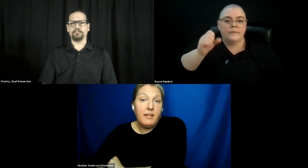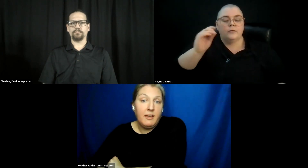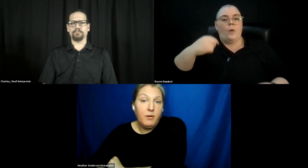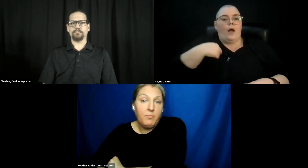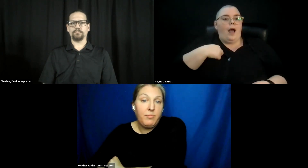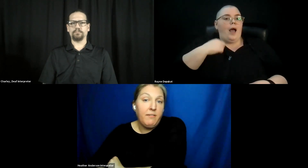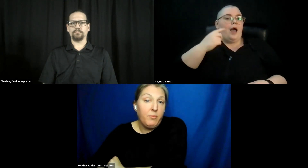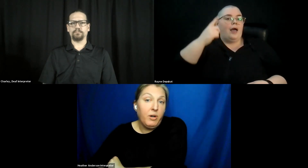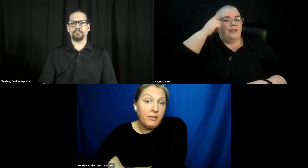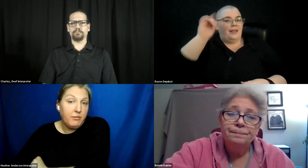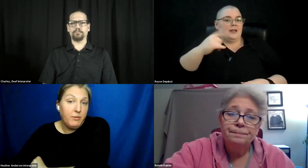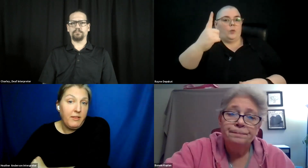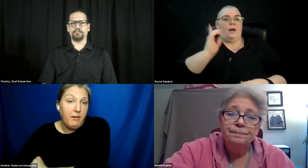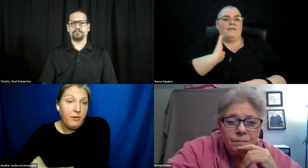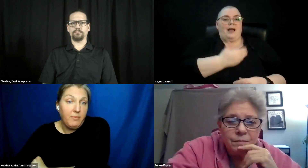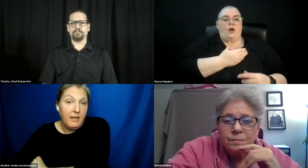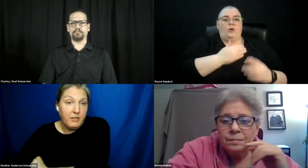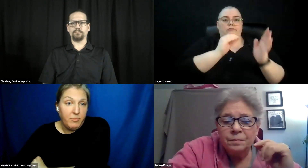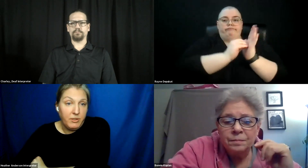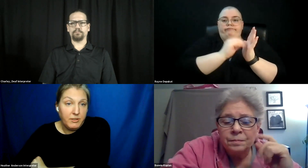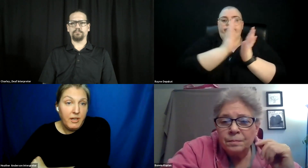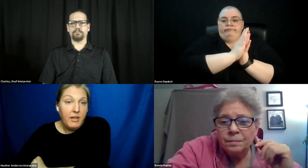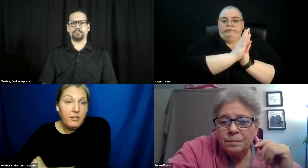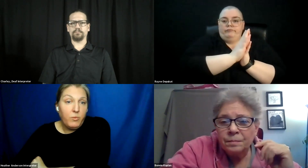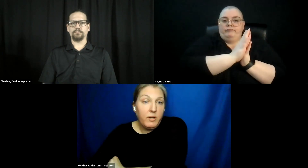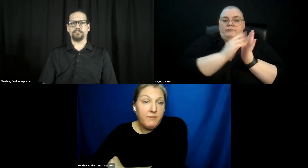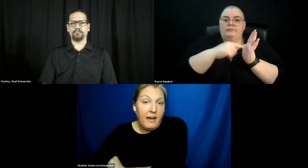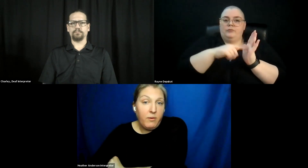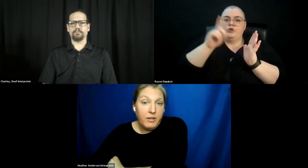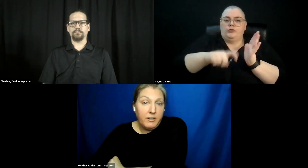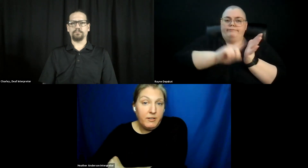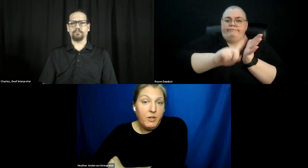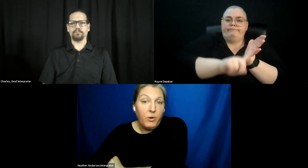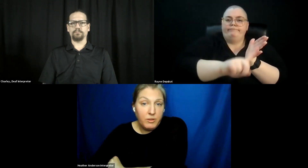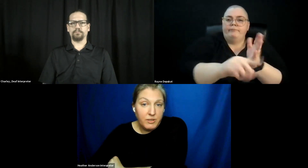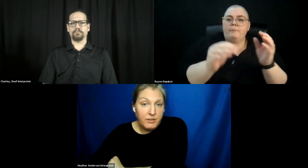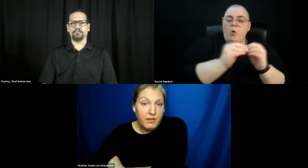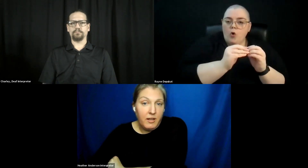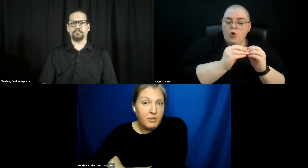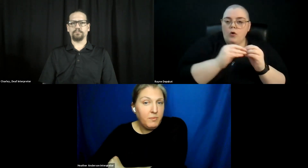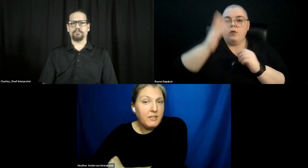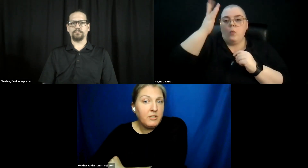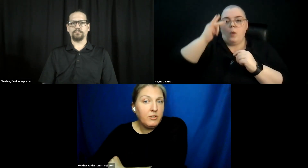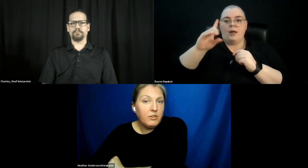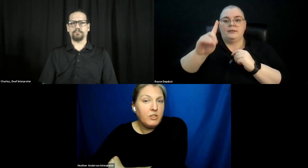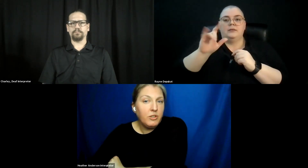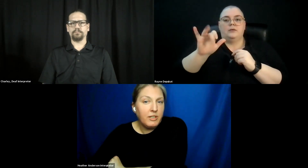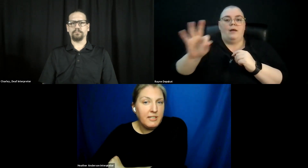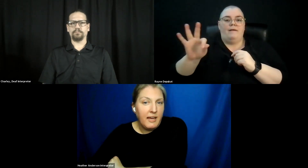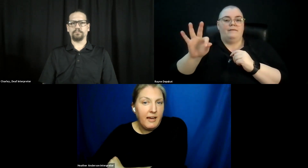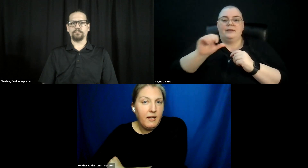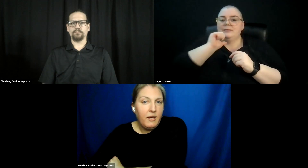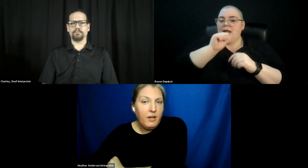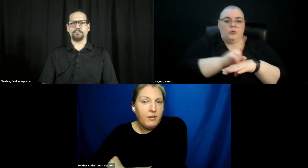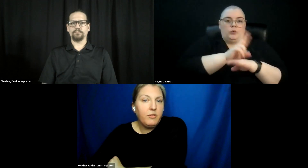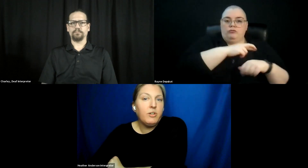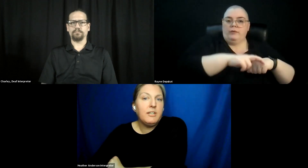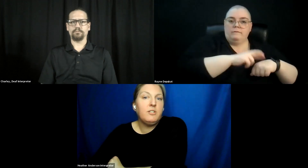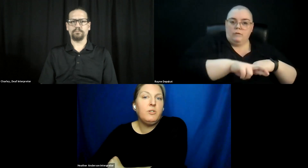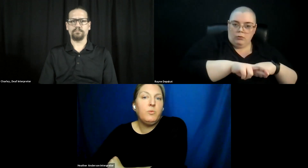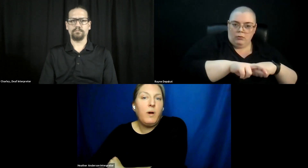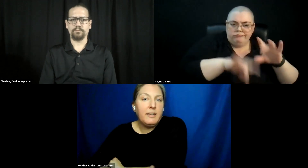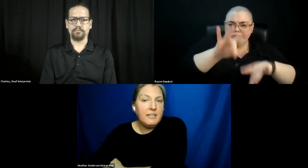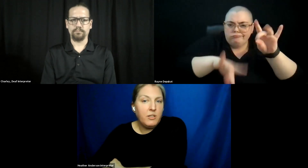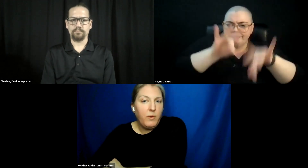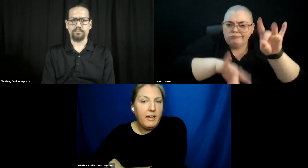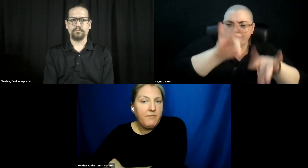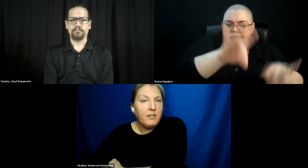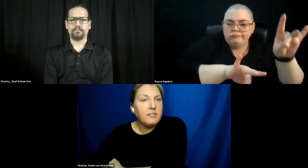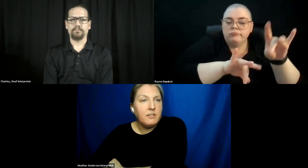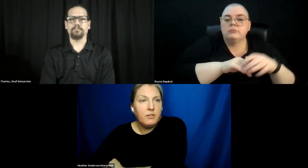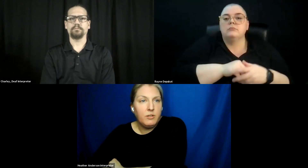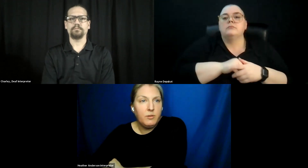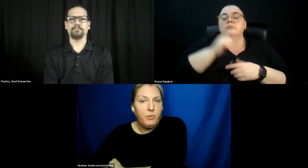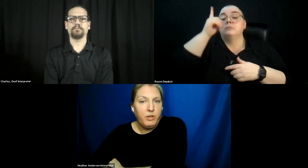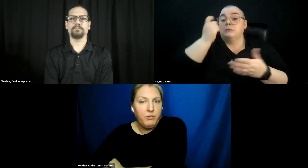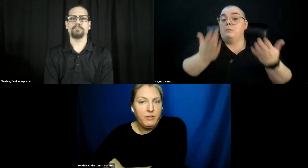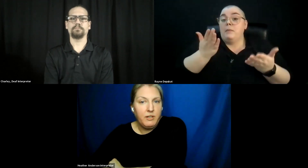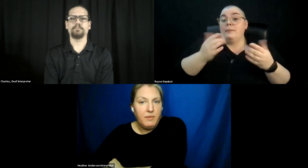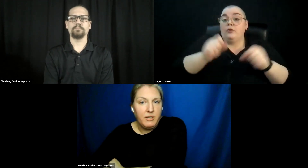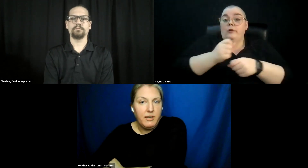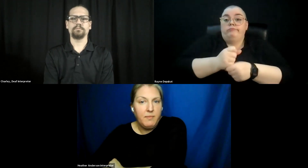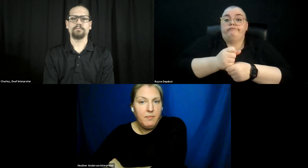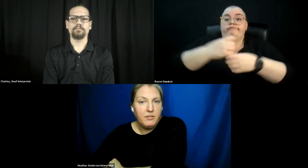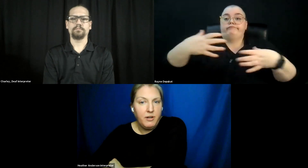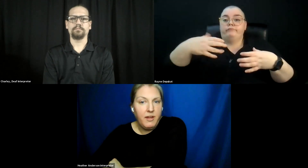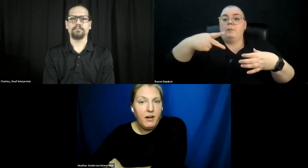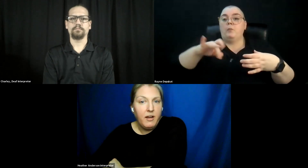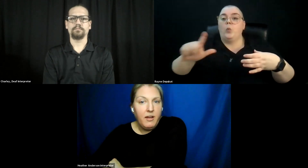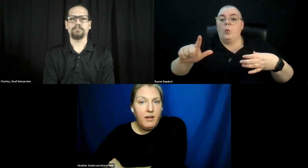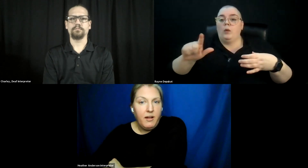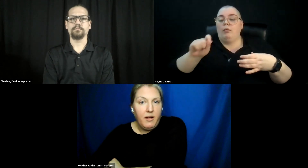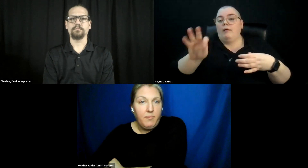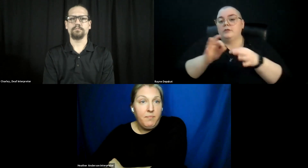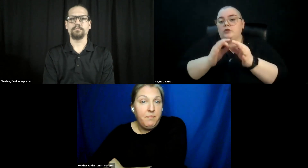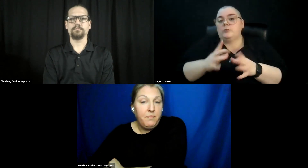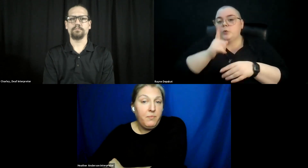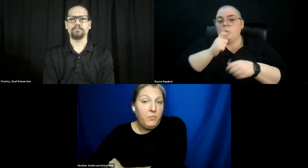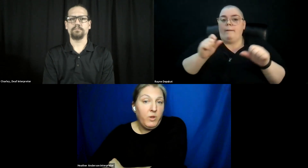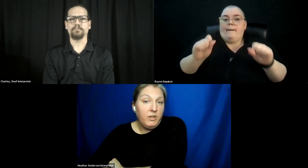I know that they private book, through their own MPa interpreters. So one of our notes should be until to look into that. Look into YDCYF doesn't look through the commission and maybe start there.